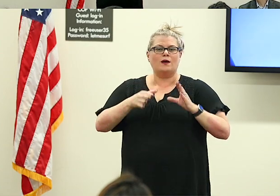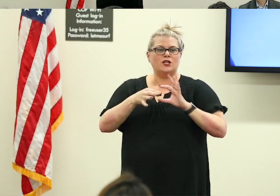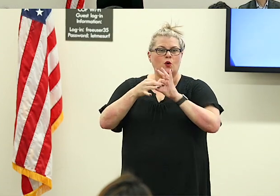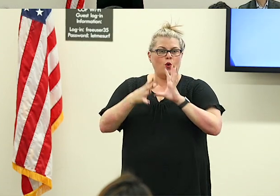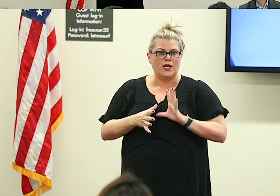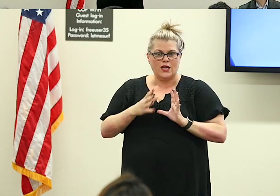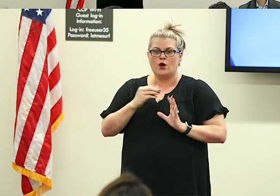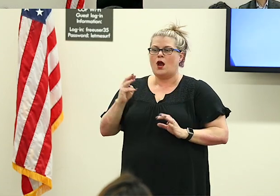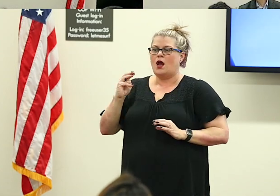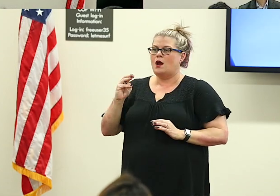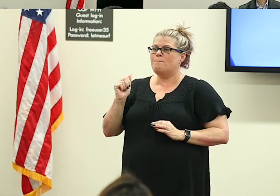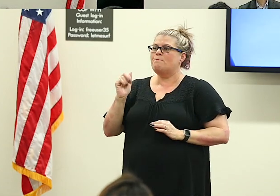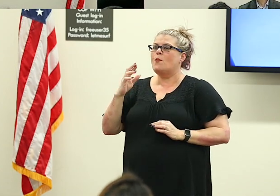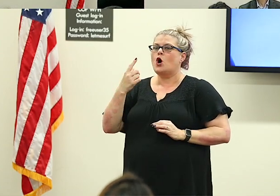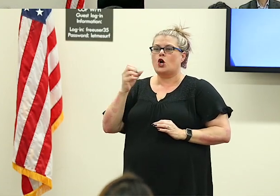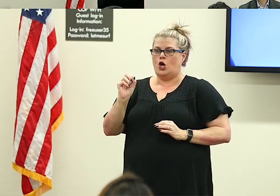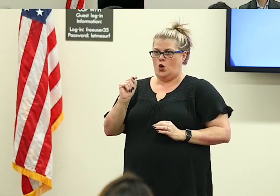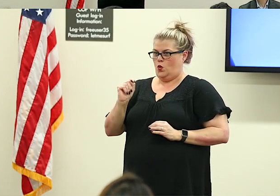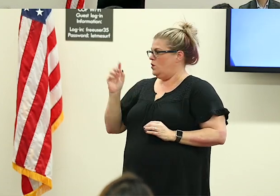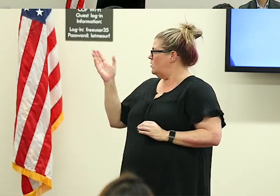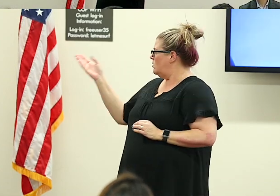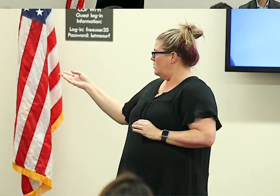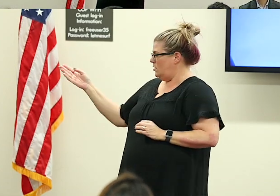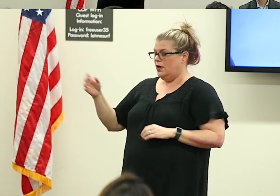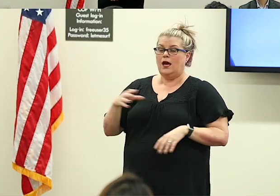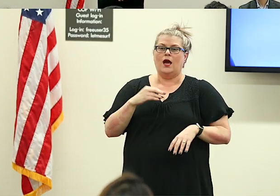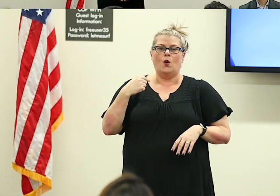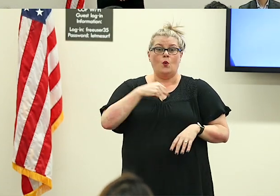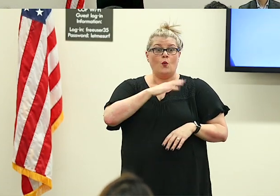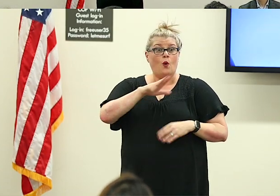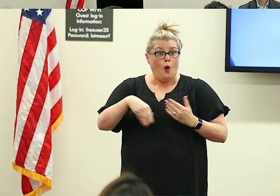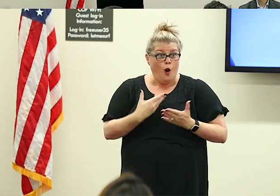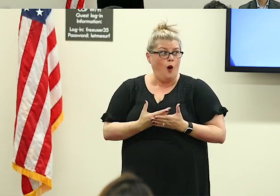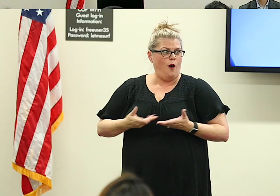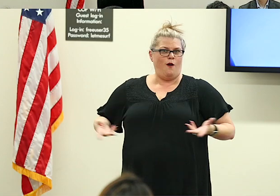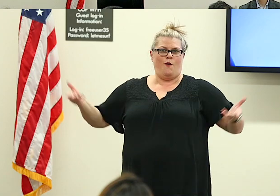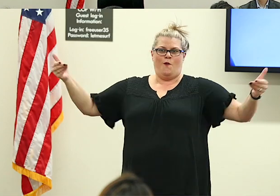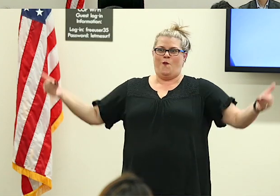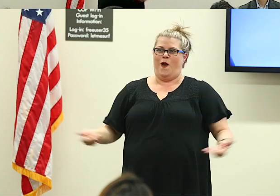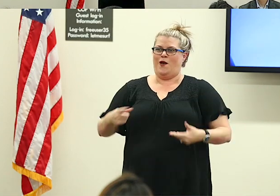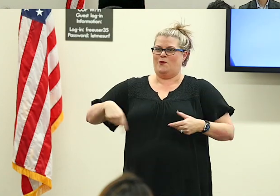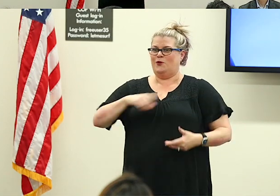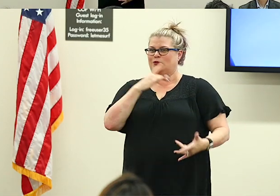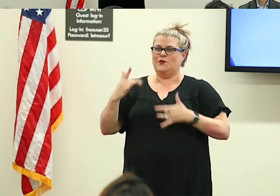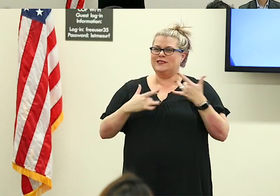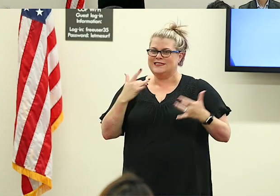our Housing Technical Support. And we all would like to welcome you to this very exciting event,